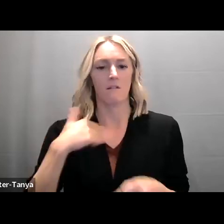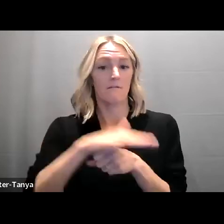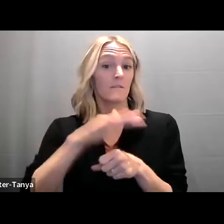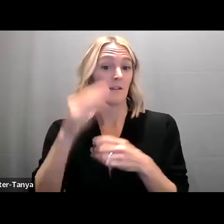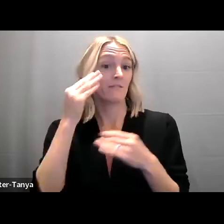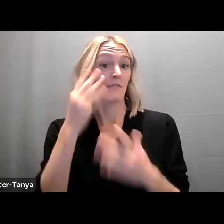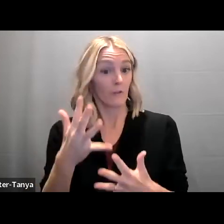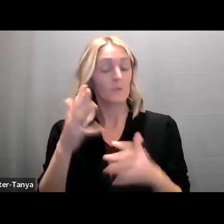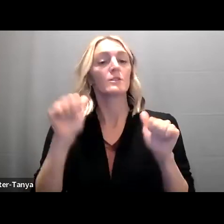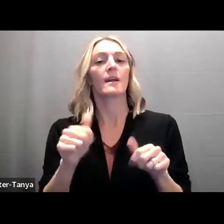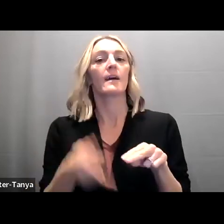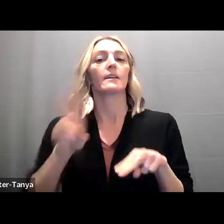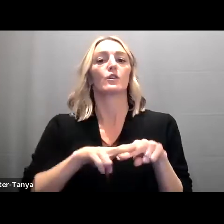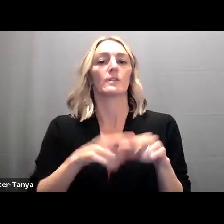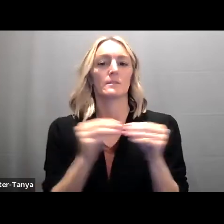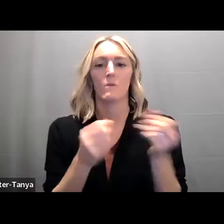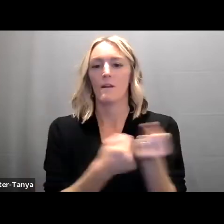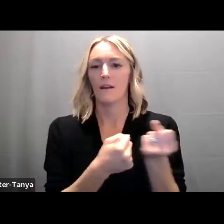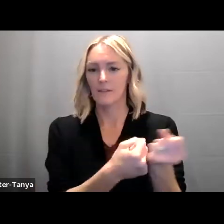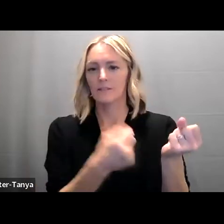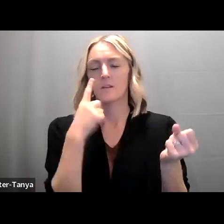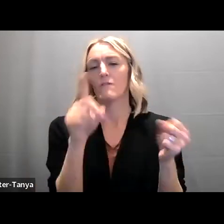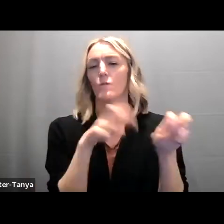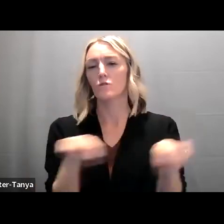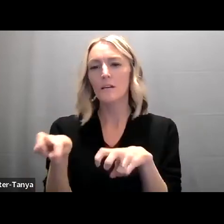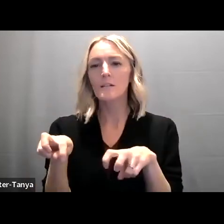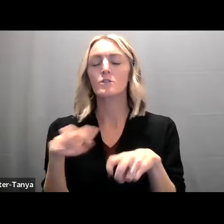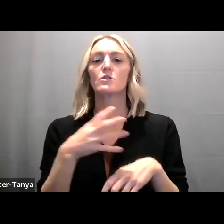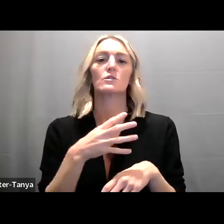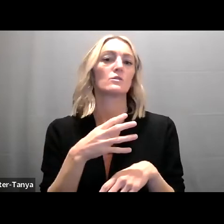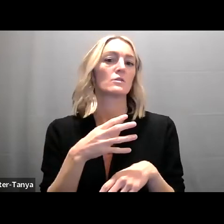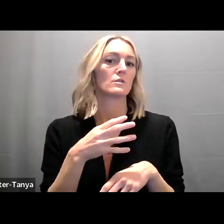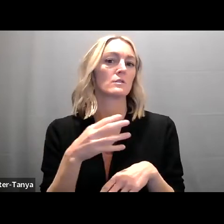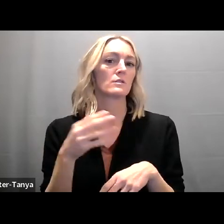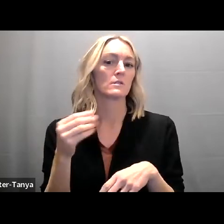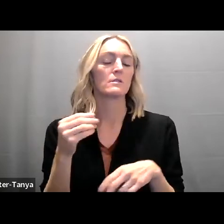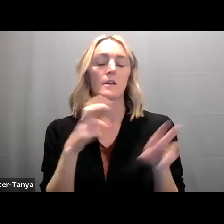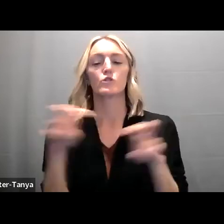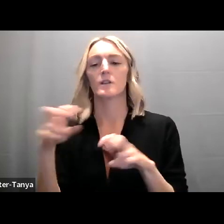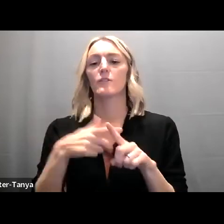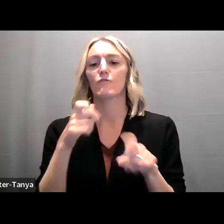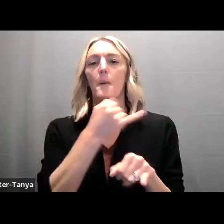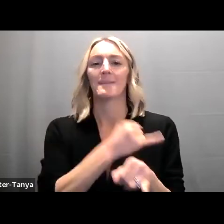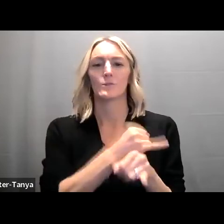increase your efficacy around transition and diversion from institutional settings where